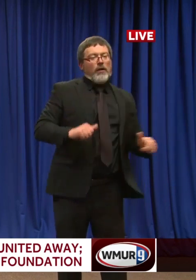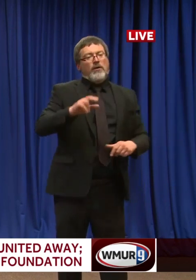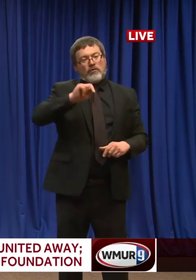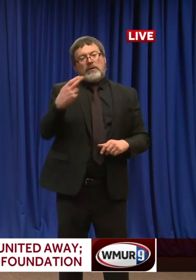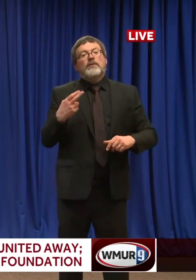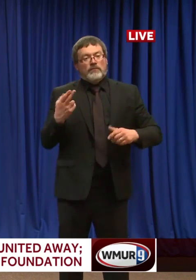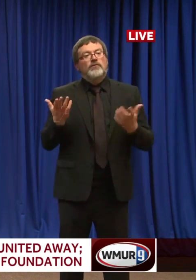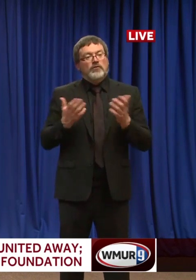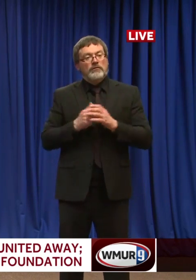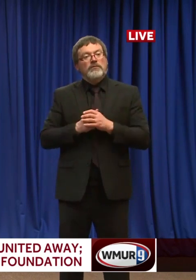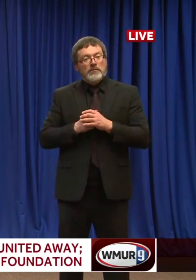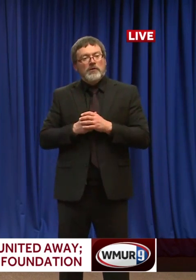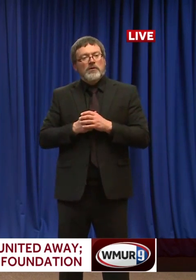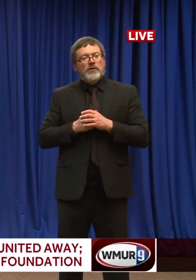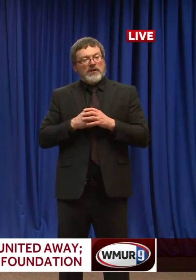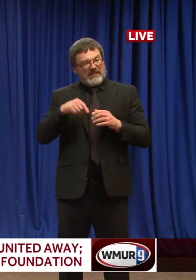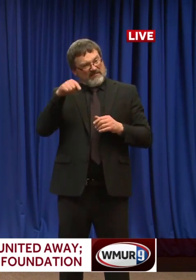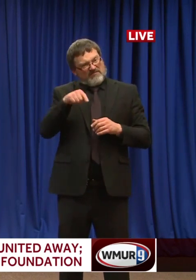CONNECTION WITH INDIVIDUALS THAT ARE IN NEED.